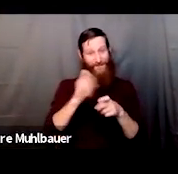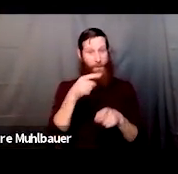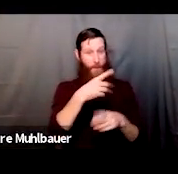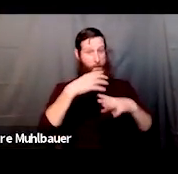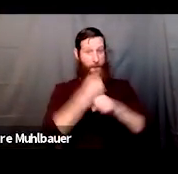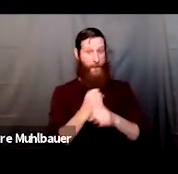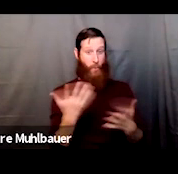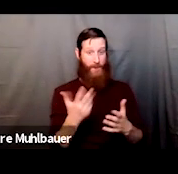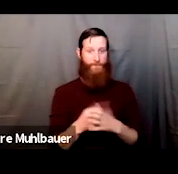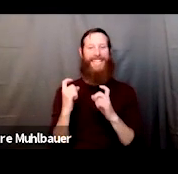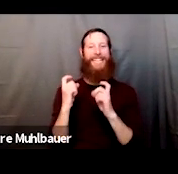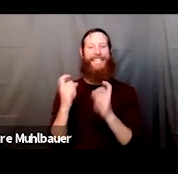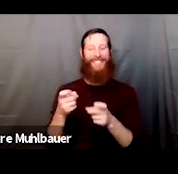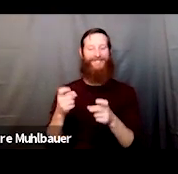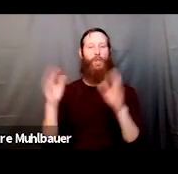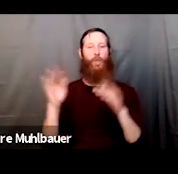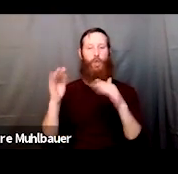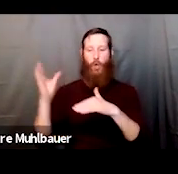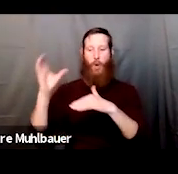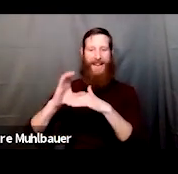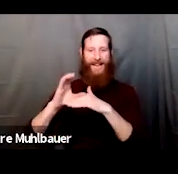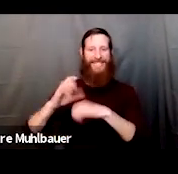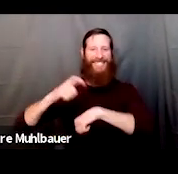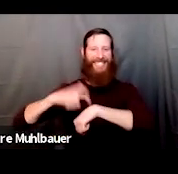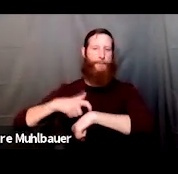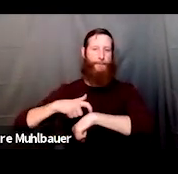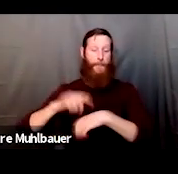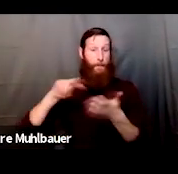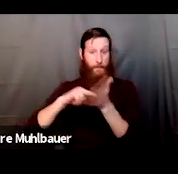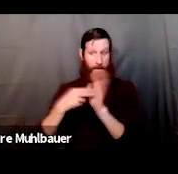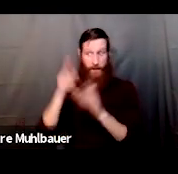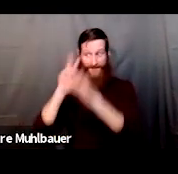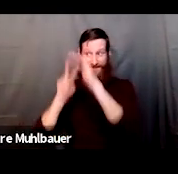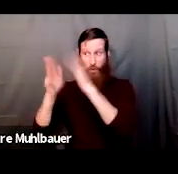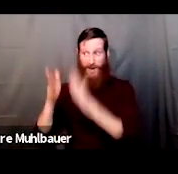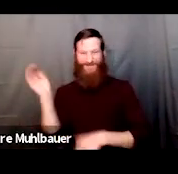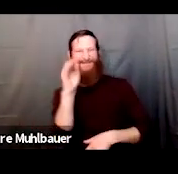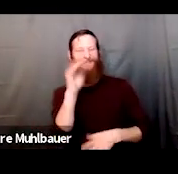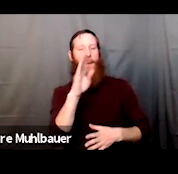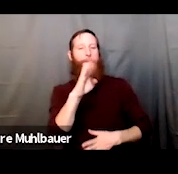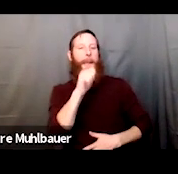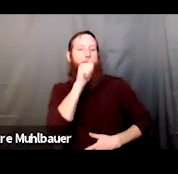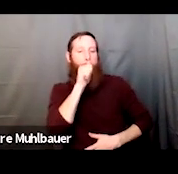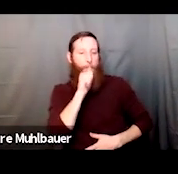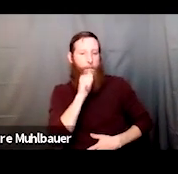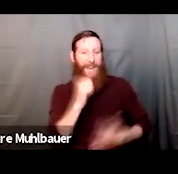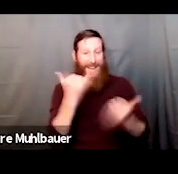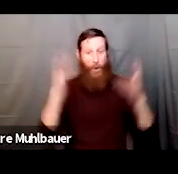is give the snowpack time. The forecasters are asking us to be patient, right, there is this healing process that is going on in the snowpack right now